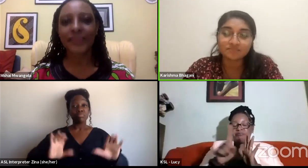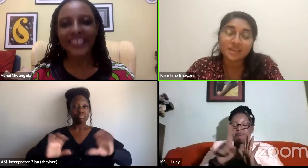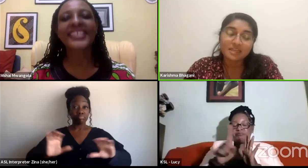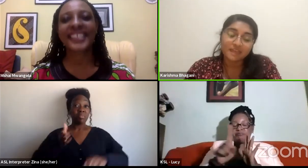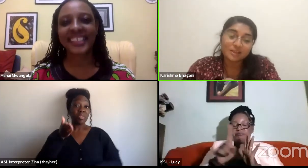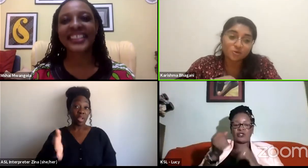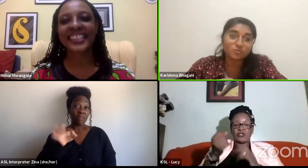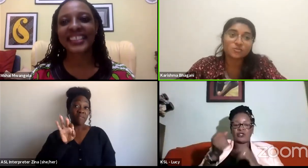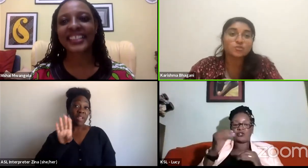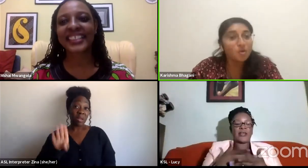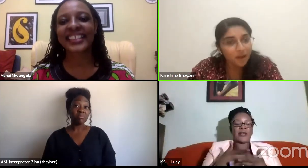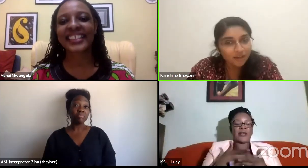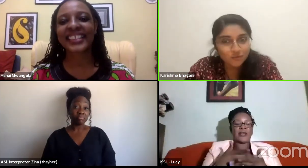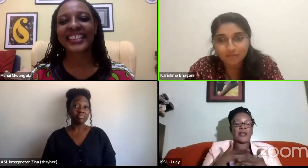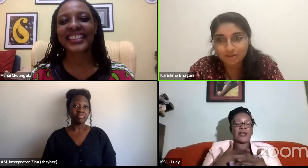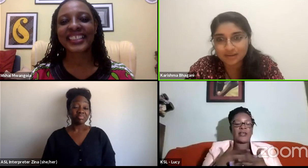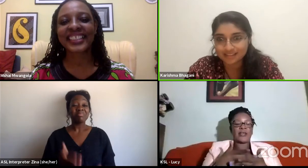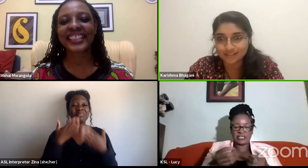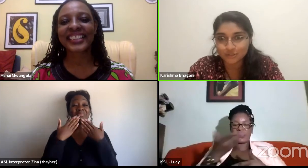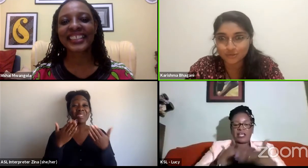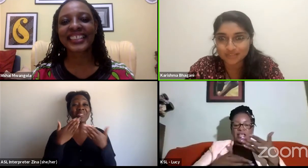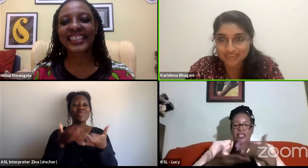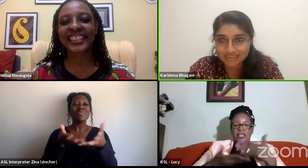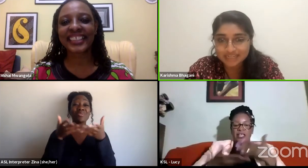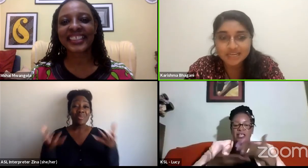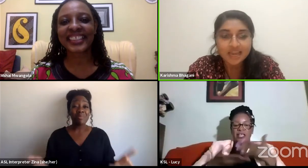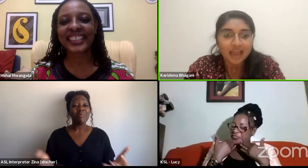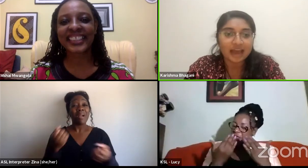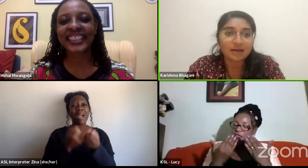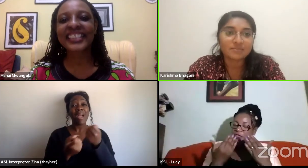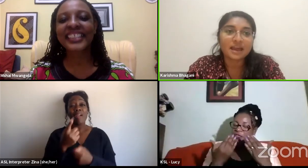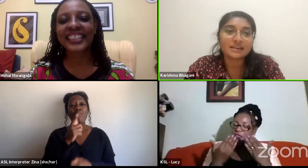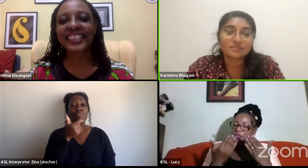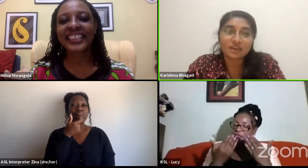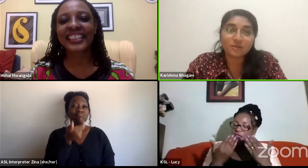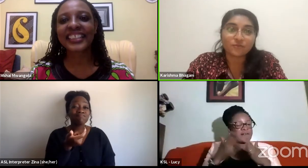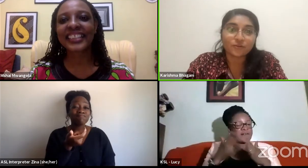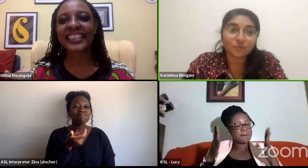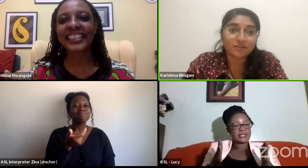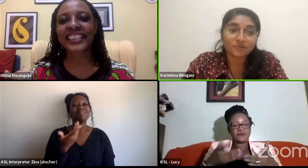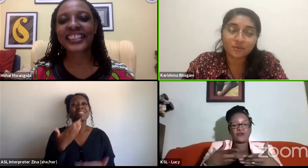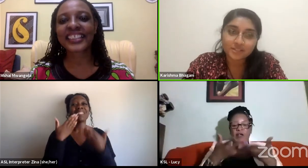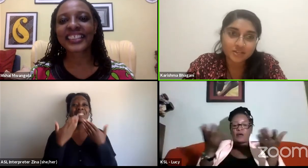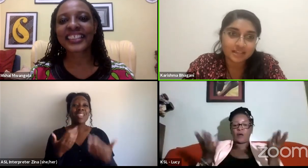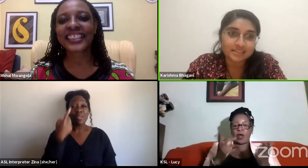Thank you so much to everybody who has tuned in and thank you for your wonderful questions